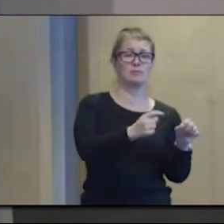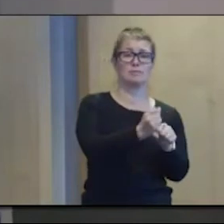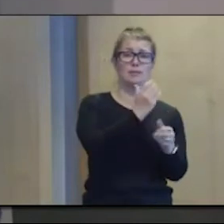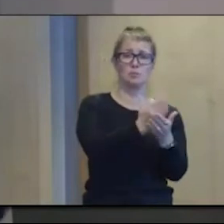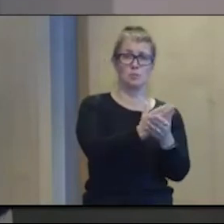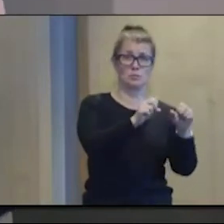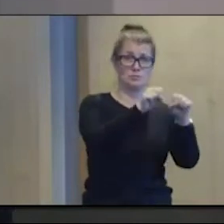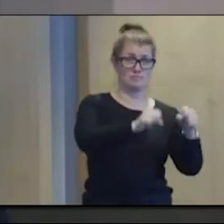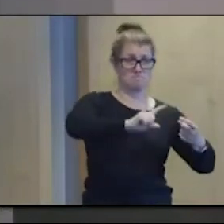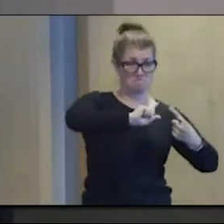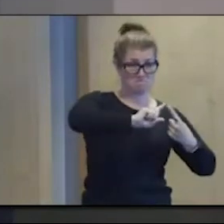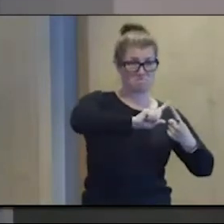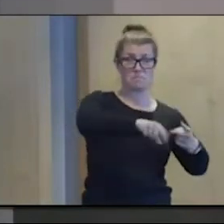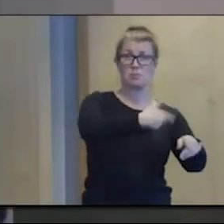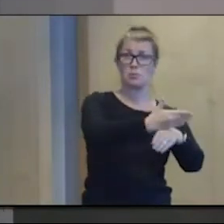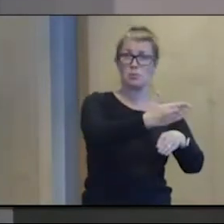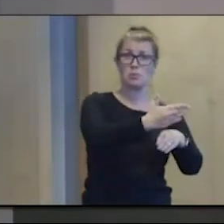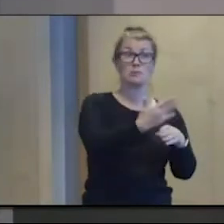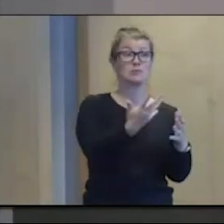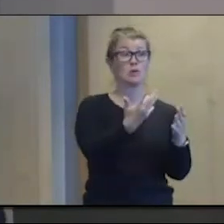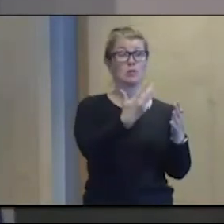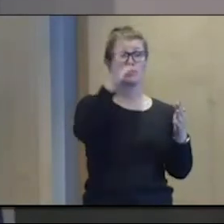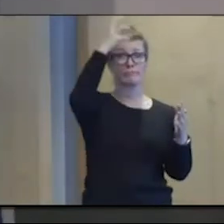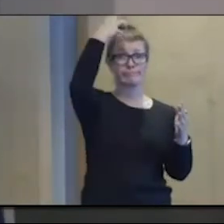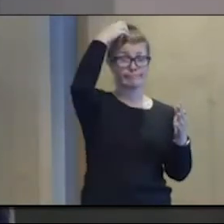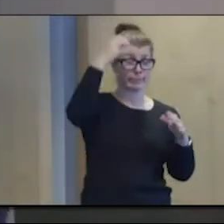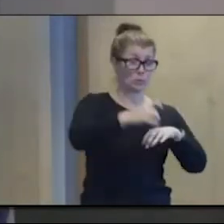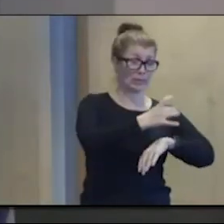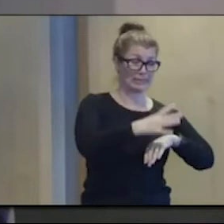in fact the royal wedding some of that was hydro but that was that was